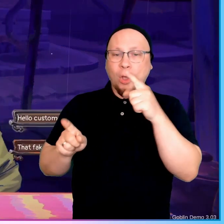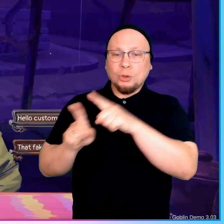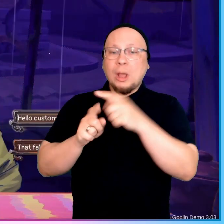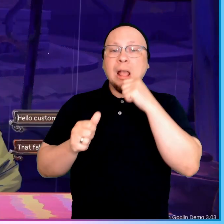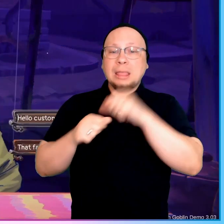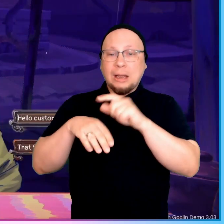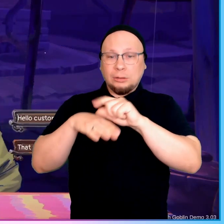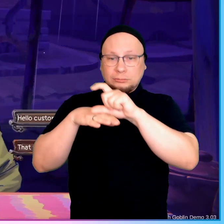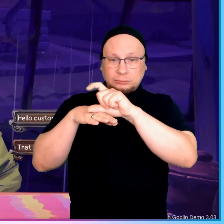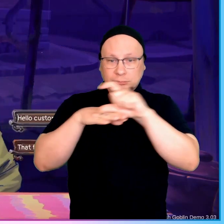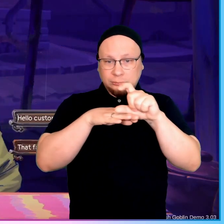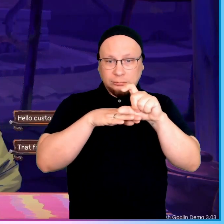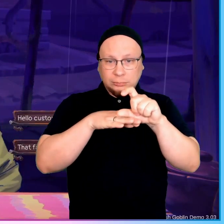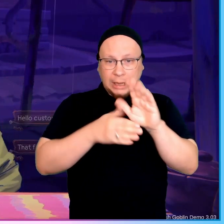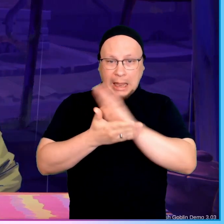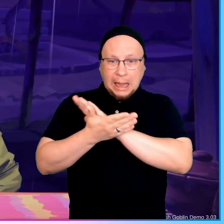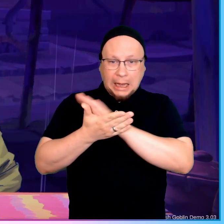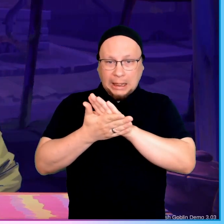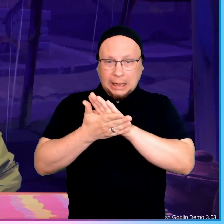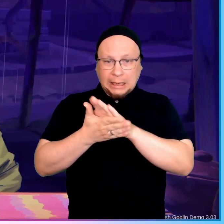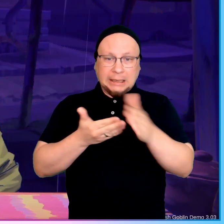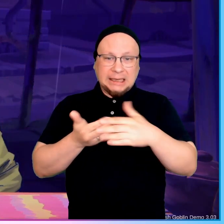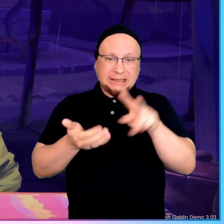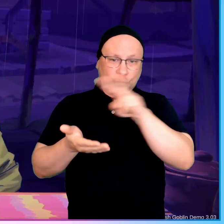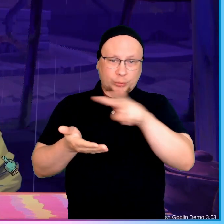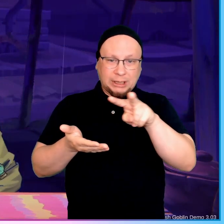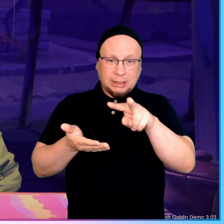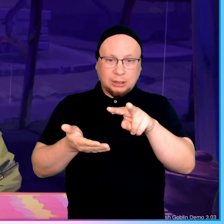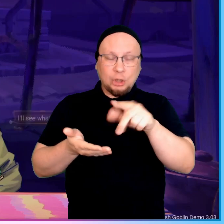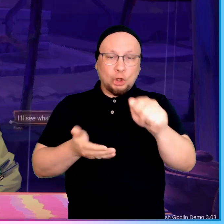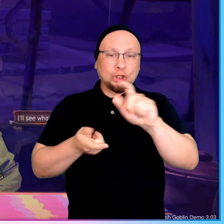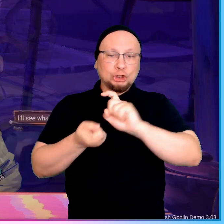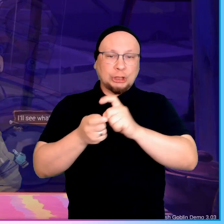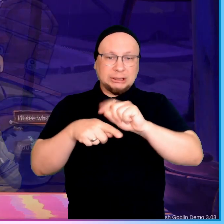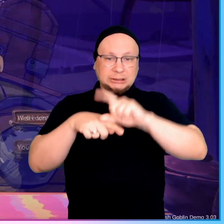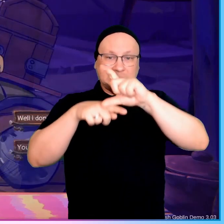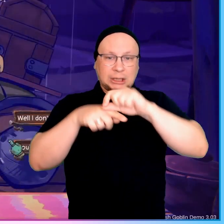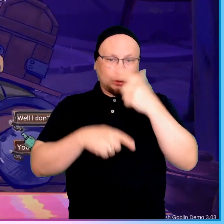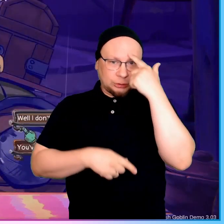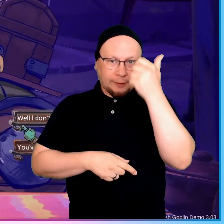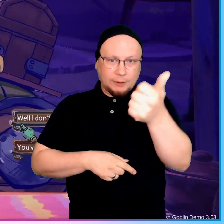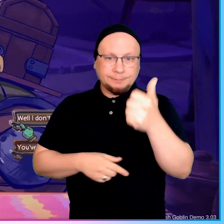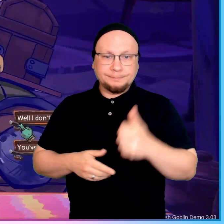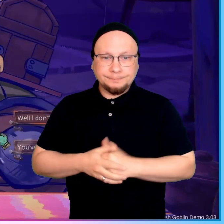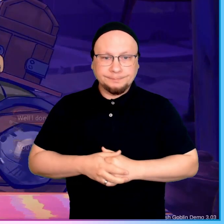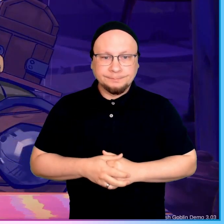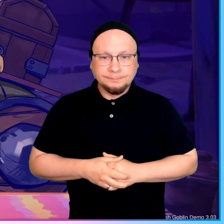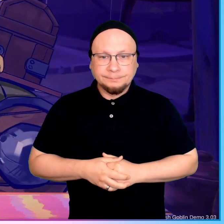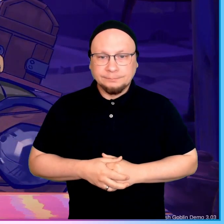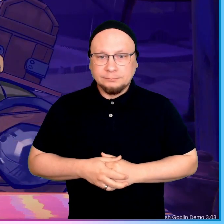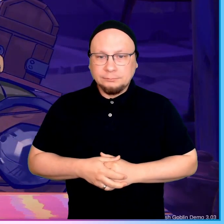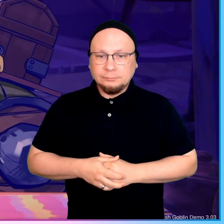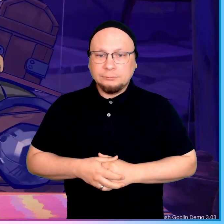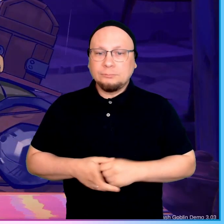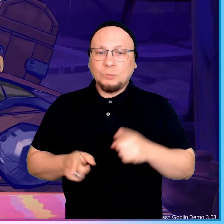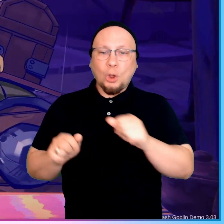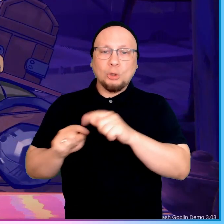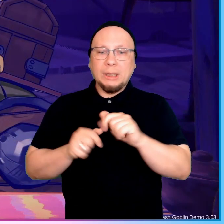sans serif typeface, with user-defined sizing. During conversations the player can skip the text's appearance,